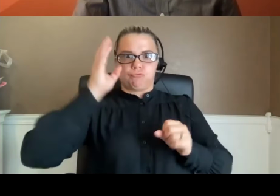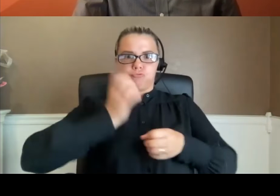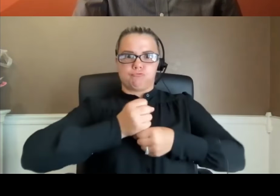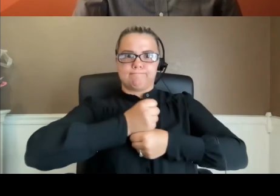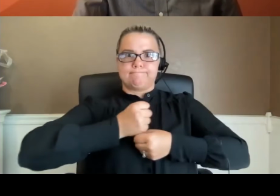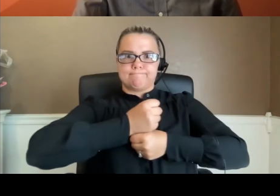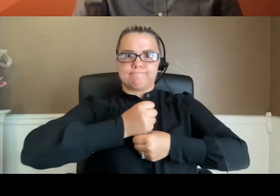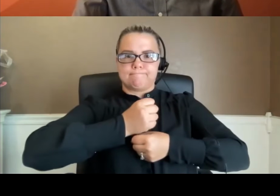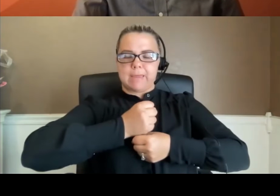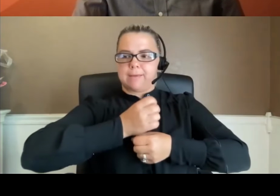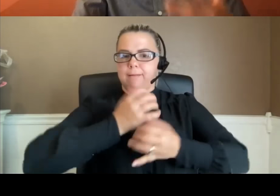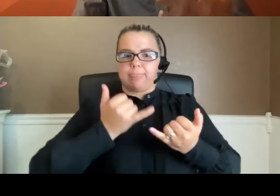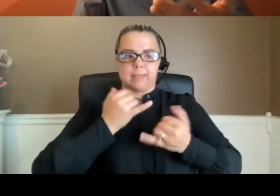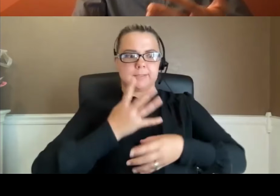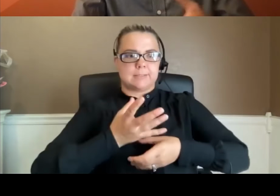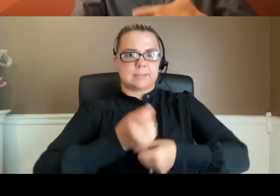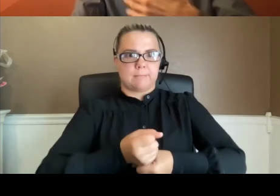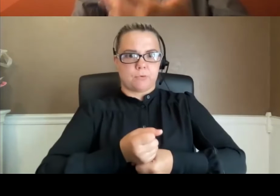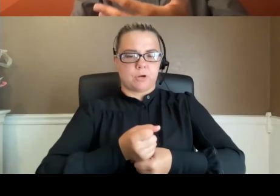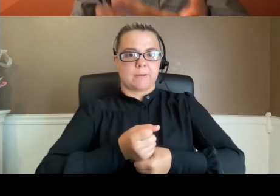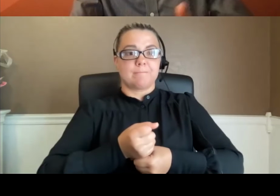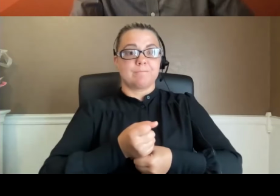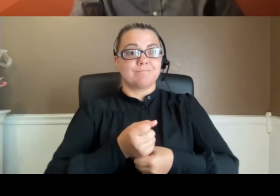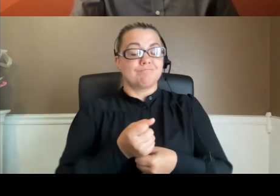That's something to think about isn't it? But in the meantime, we can still immediately